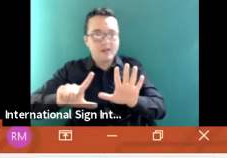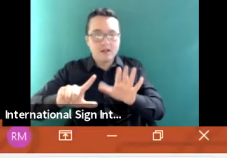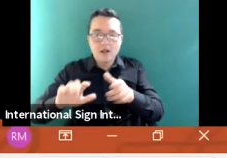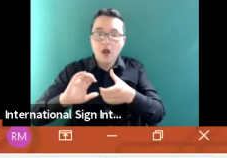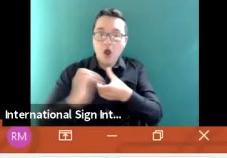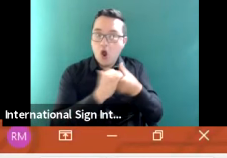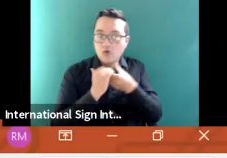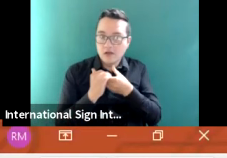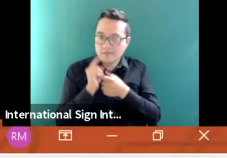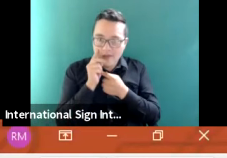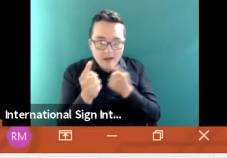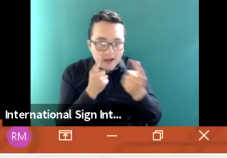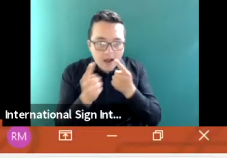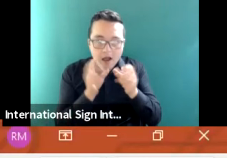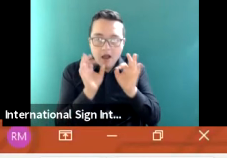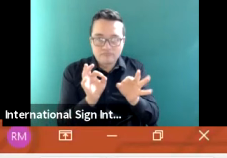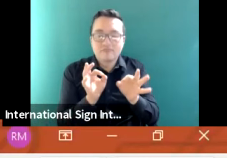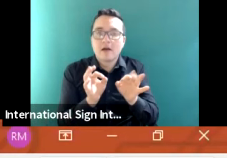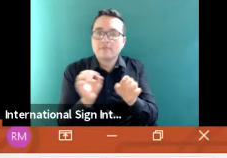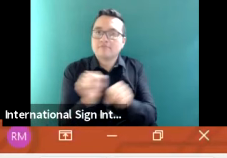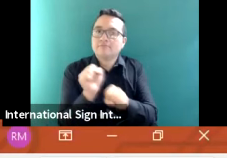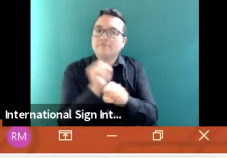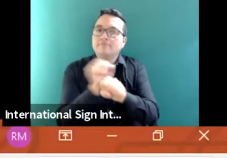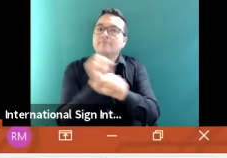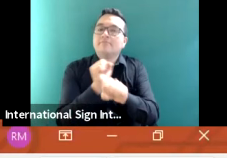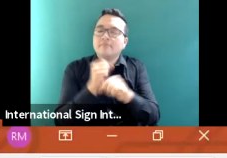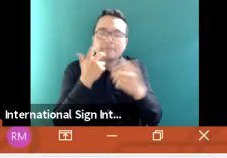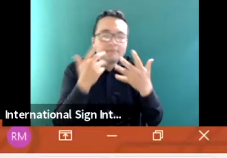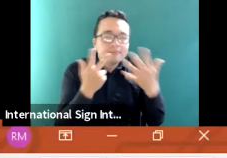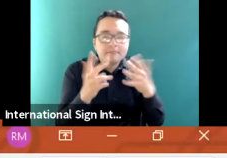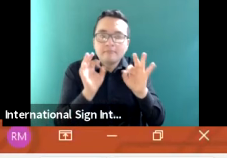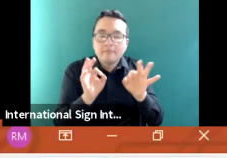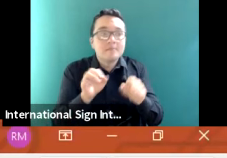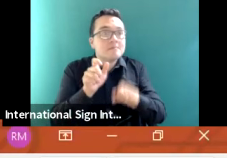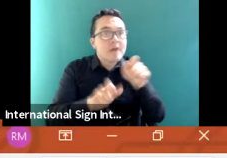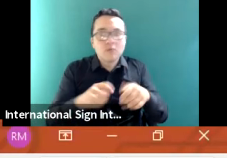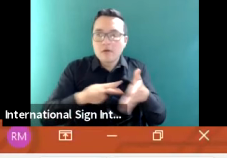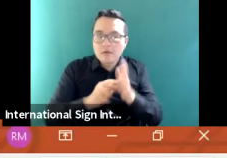We are looking forward to continuing this partnership in the future and having the fact that we have more than 37 countries joining us in this session.